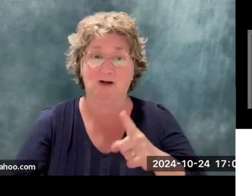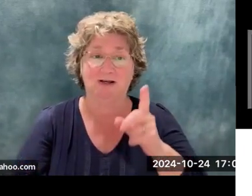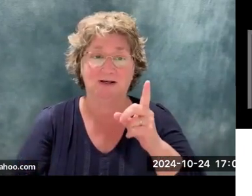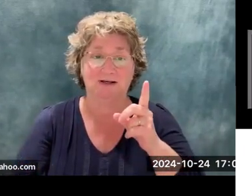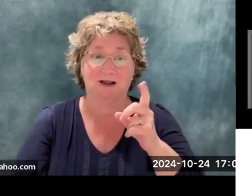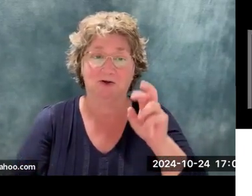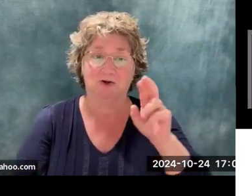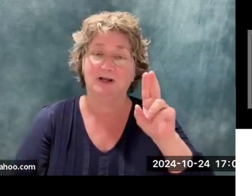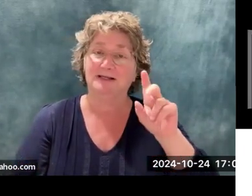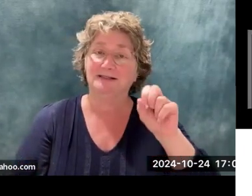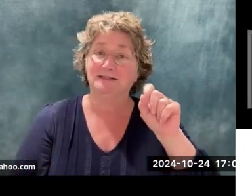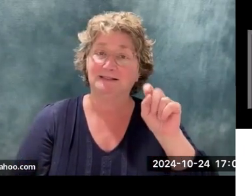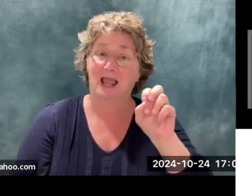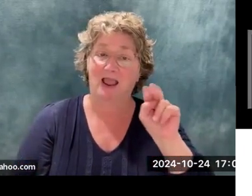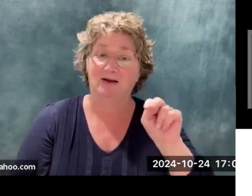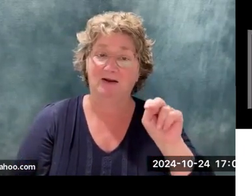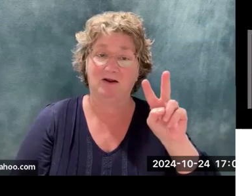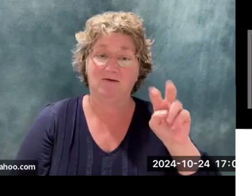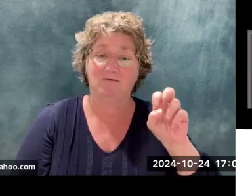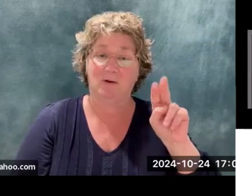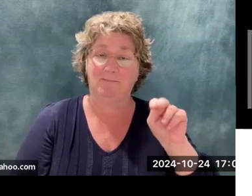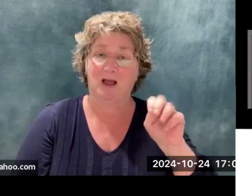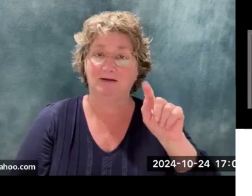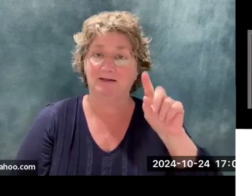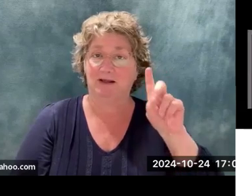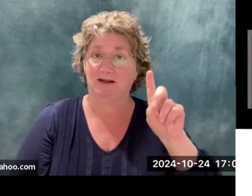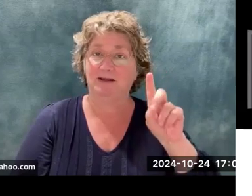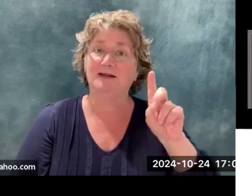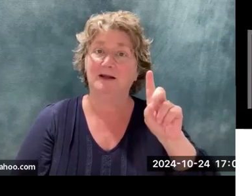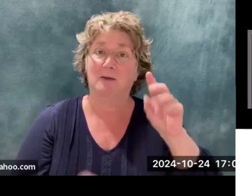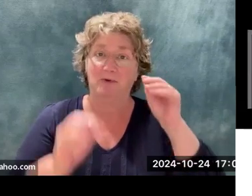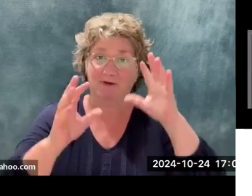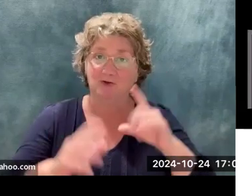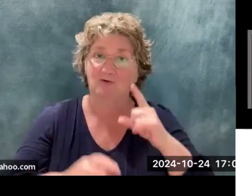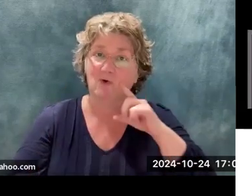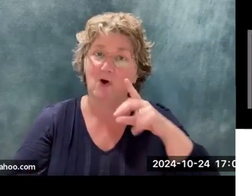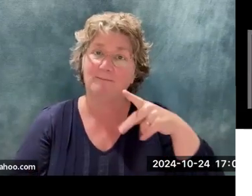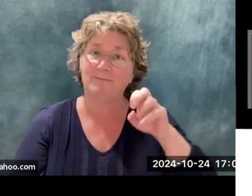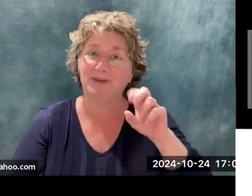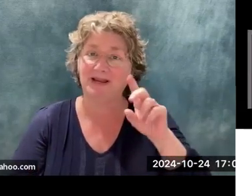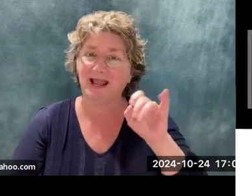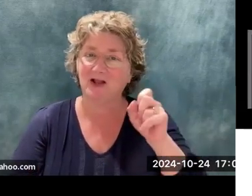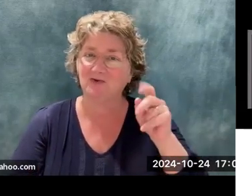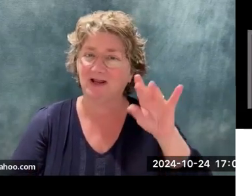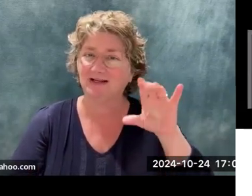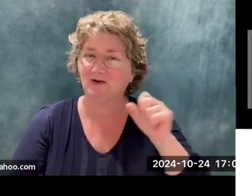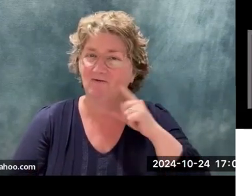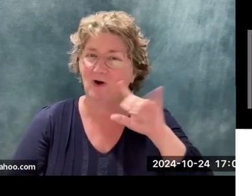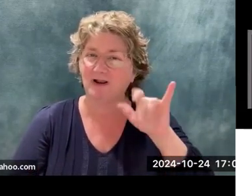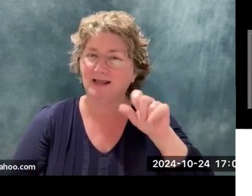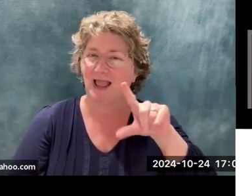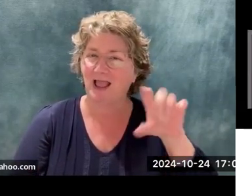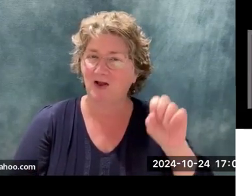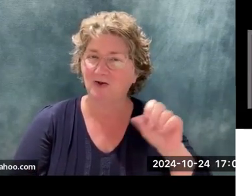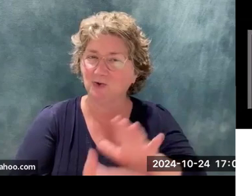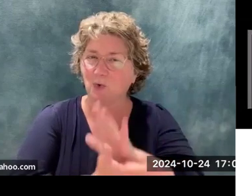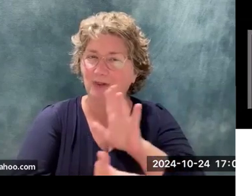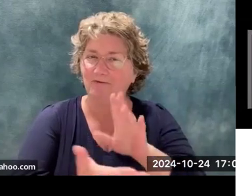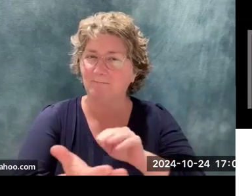He serves as Professor in Pediatrics at the Yale School of Medicine. Dr. Vermund was the former Dean of the Yale